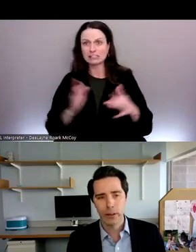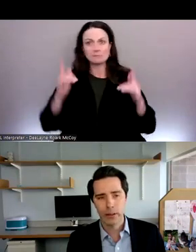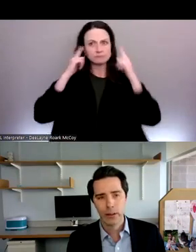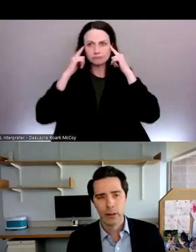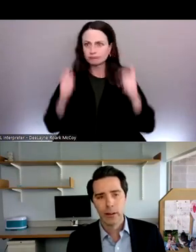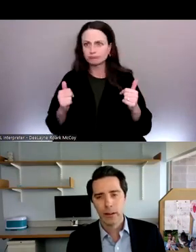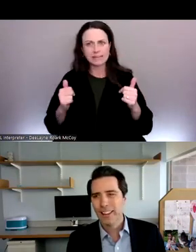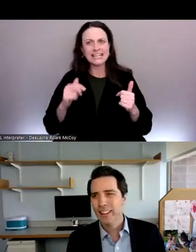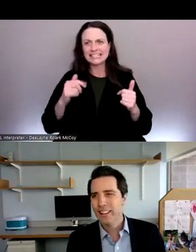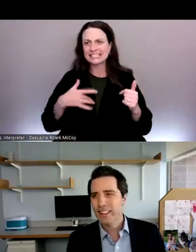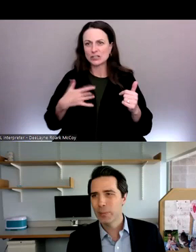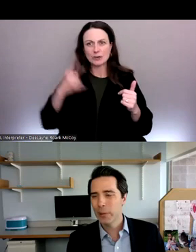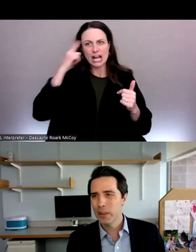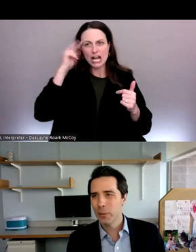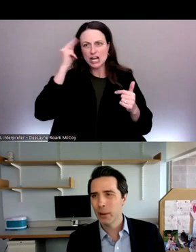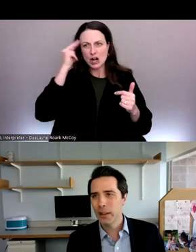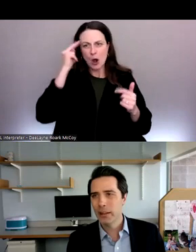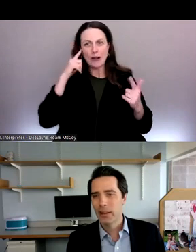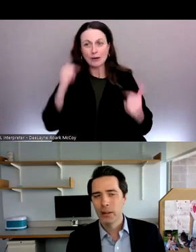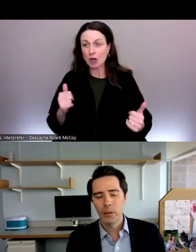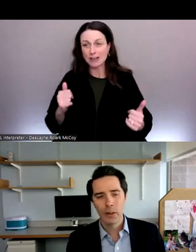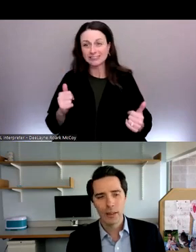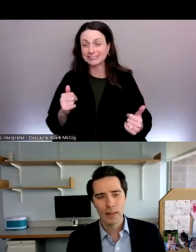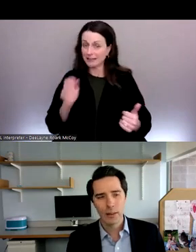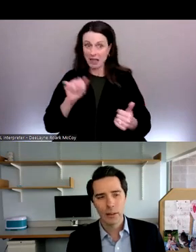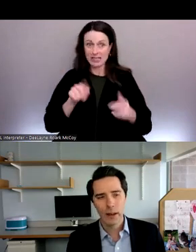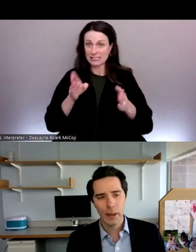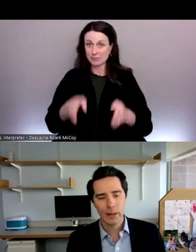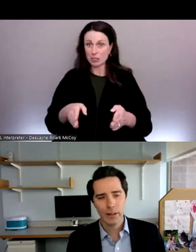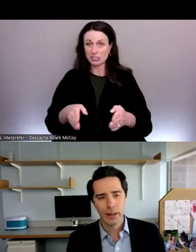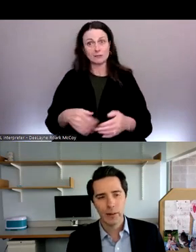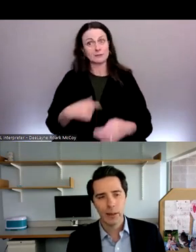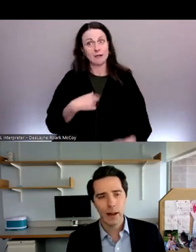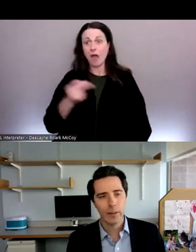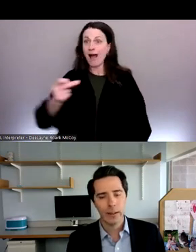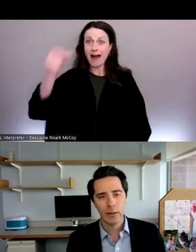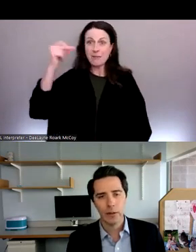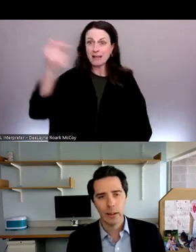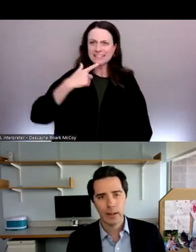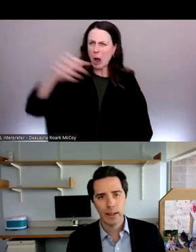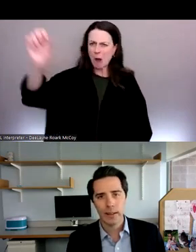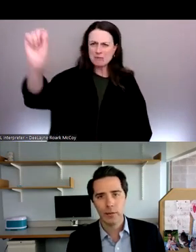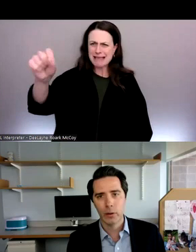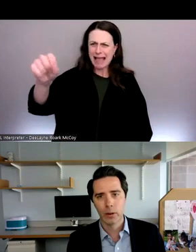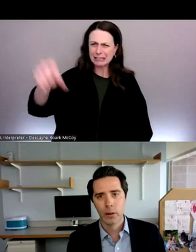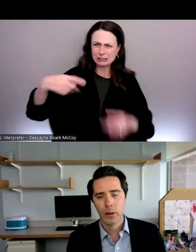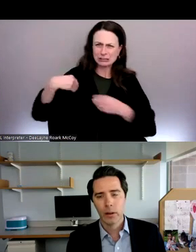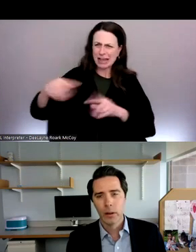hearing loss again this is maybe someone that you wouldn't necessarily automatically say we have to get genetic